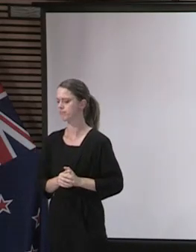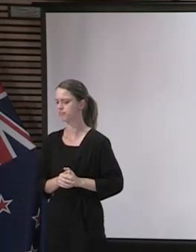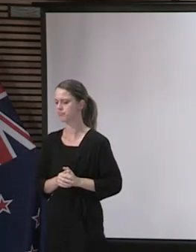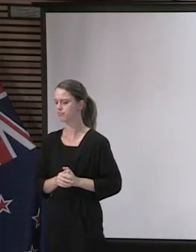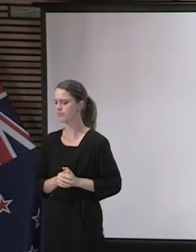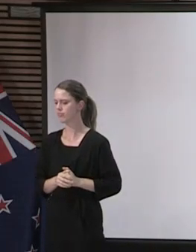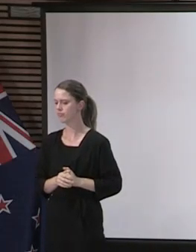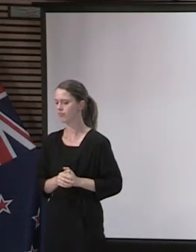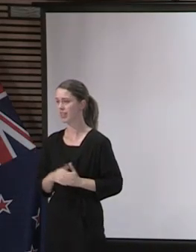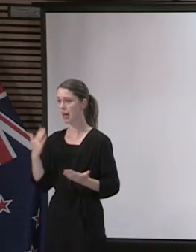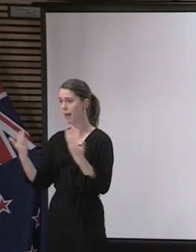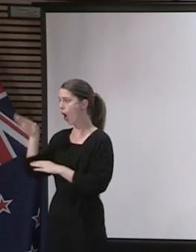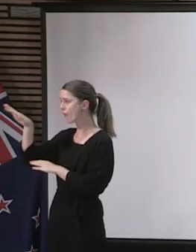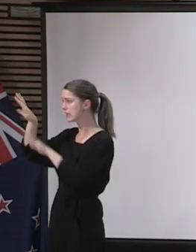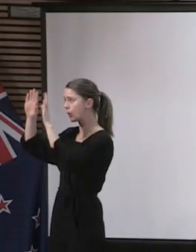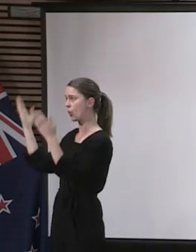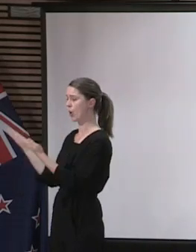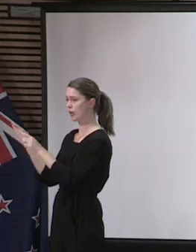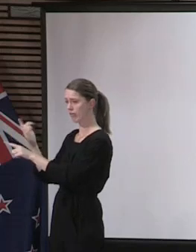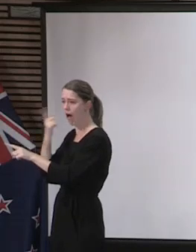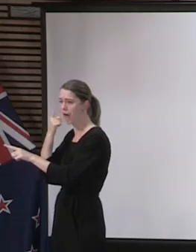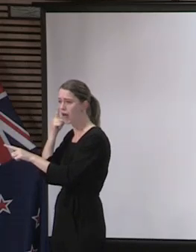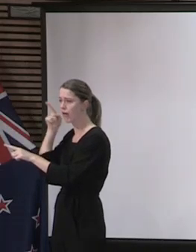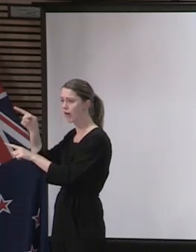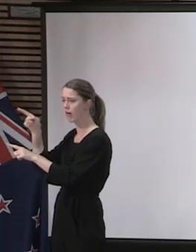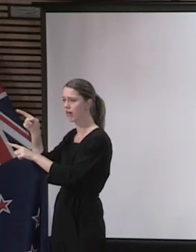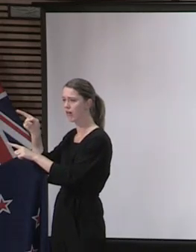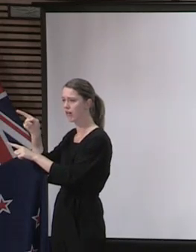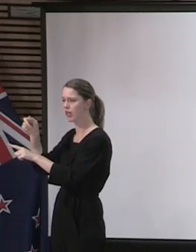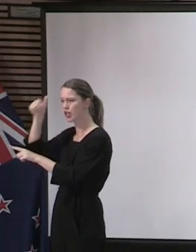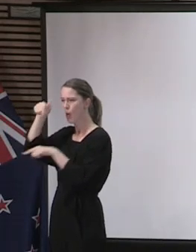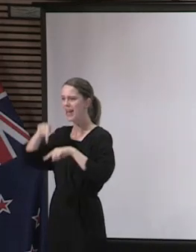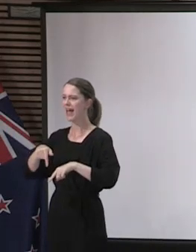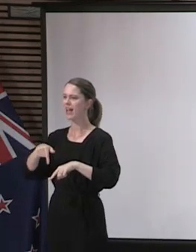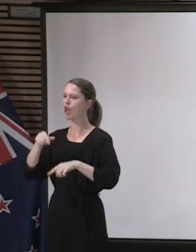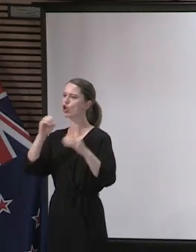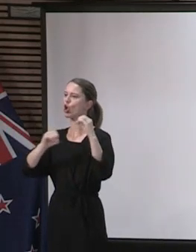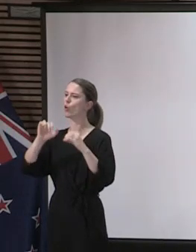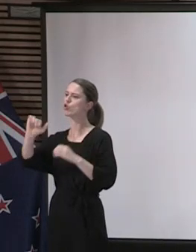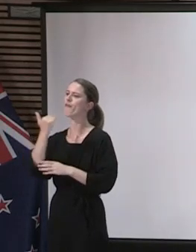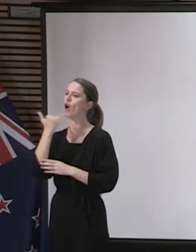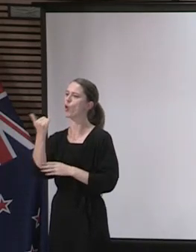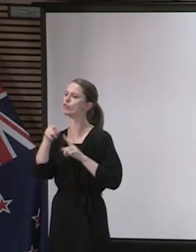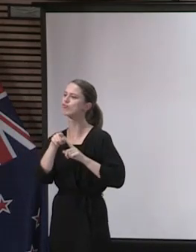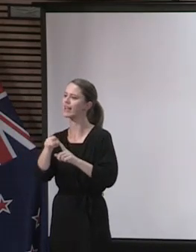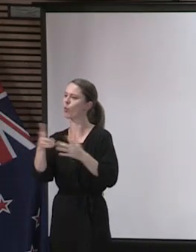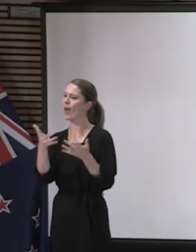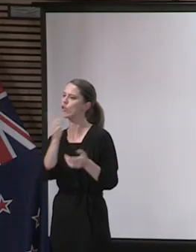Zealanders. That is comparative to actually, to other parts of the world. If